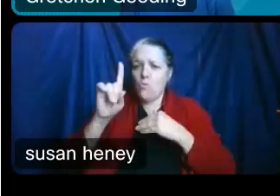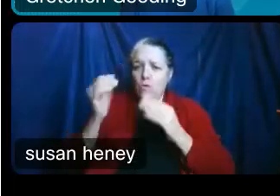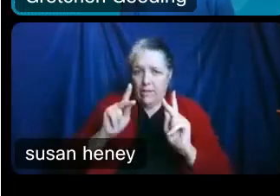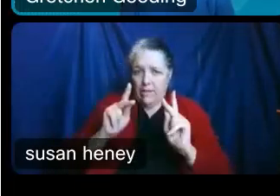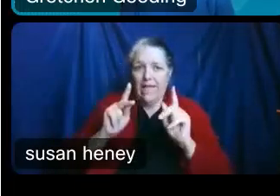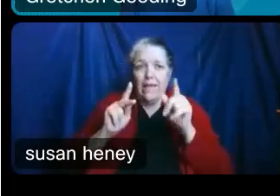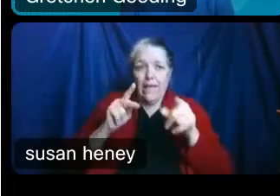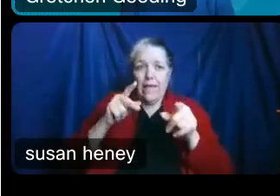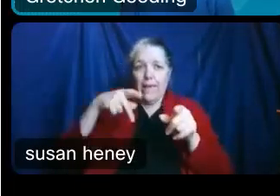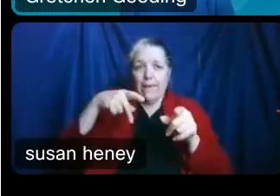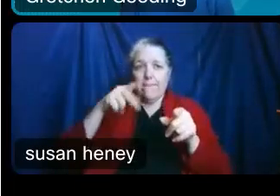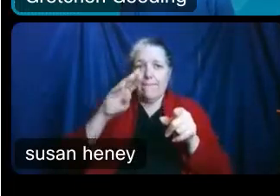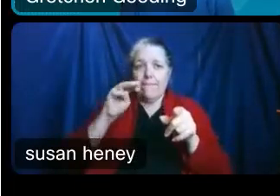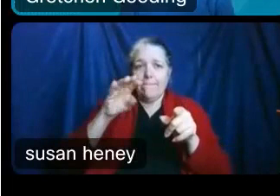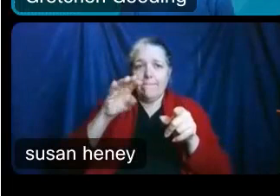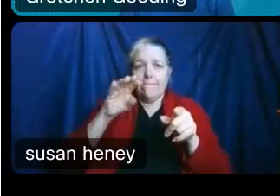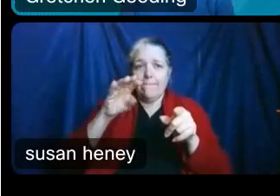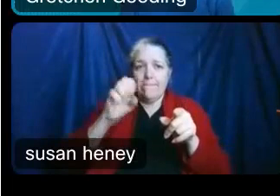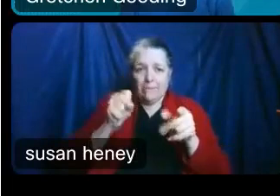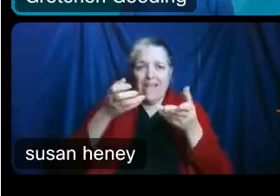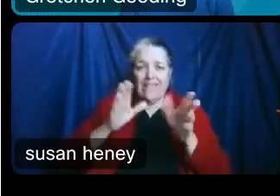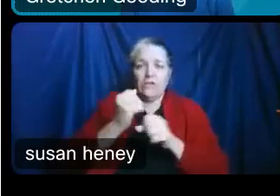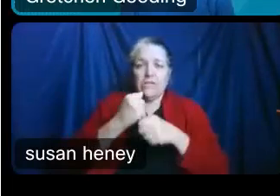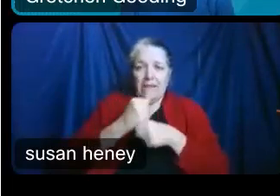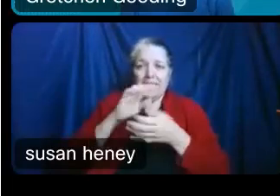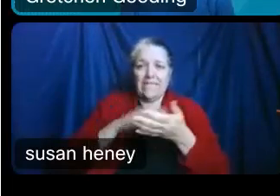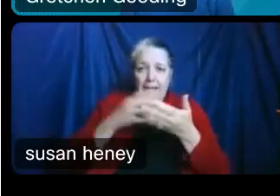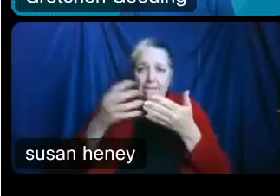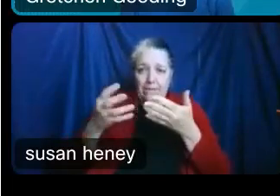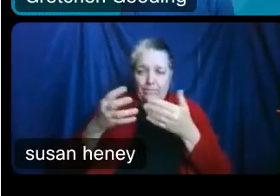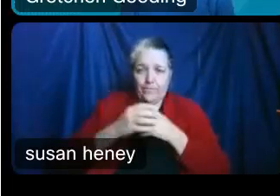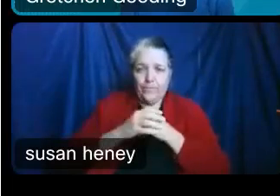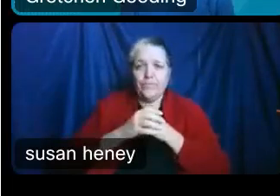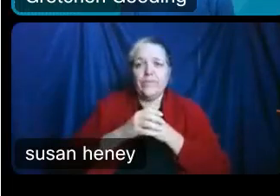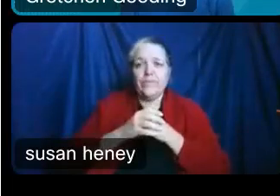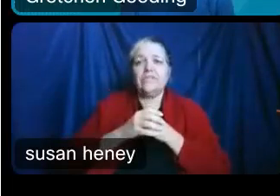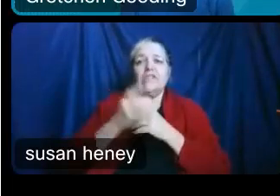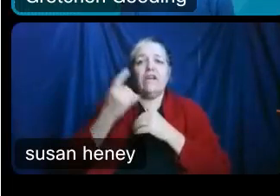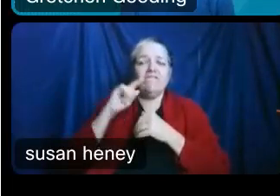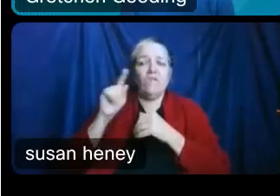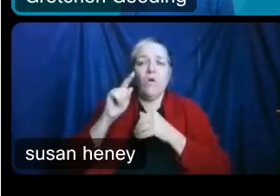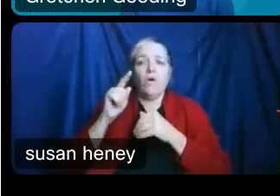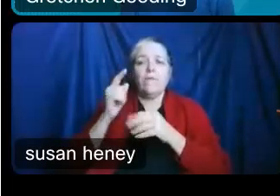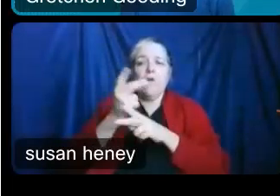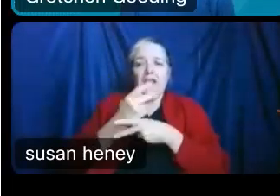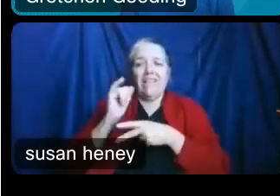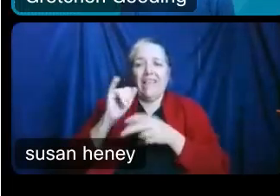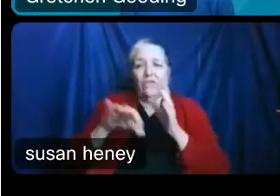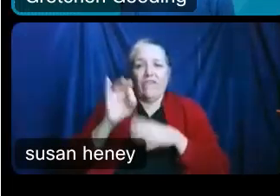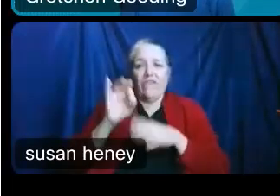are not available through pre-tabulated ACS products, like what you find in data.census.gov.